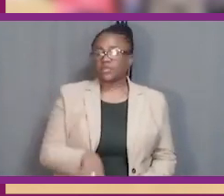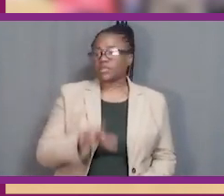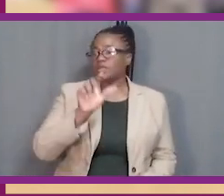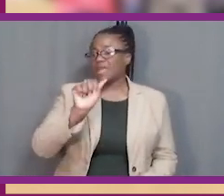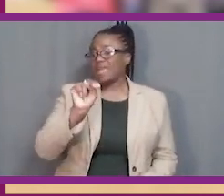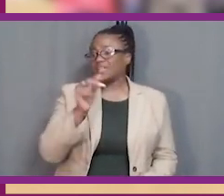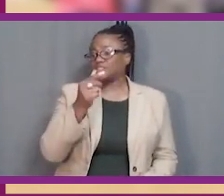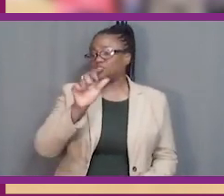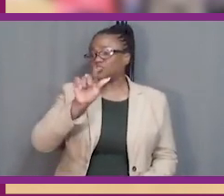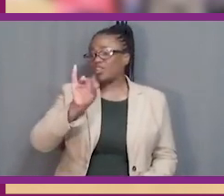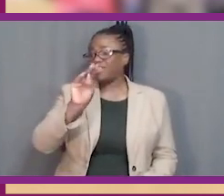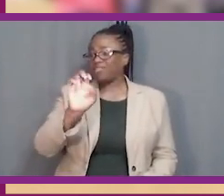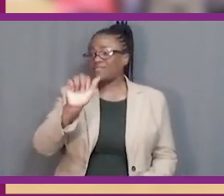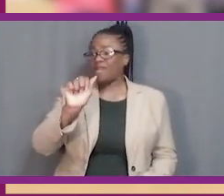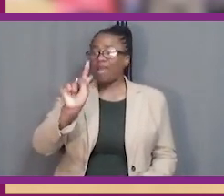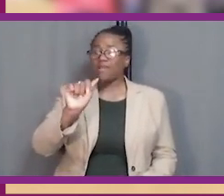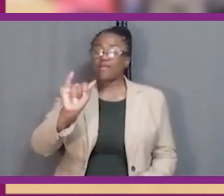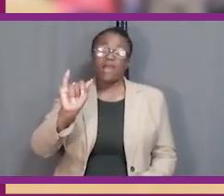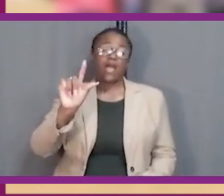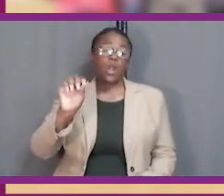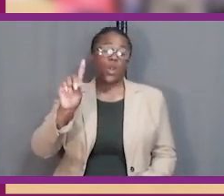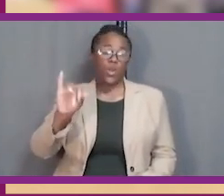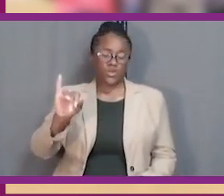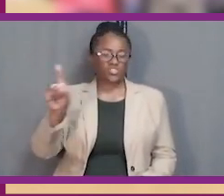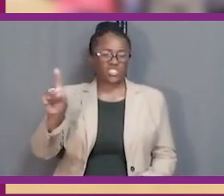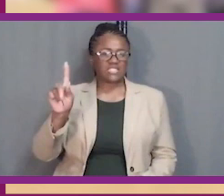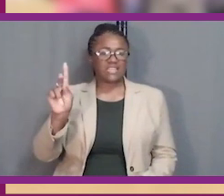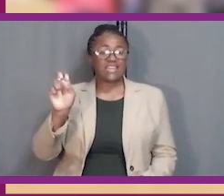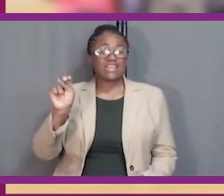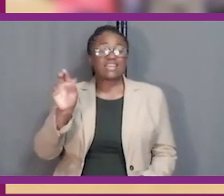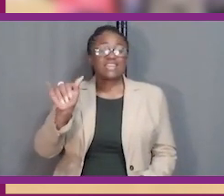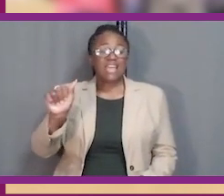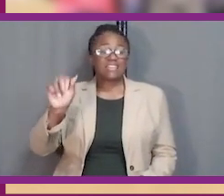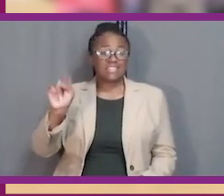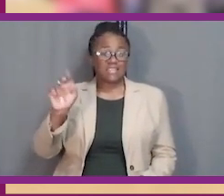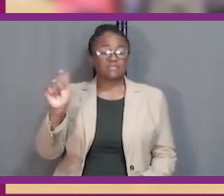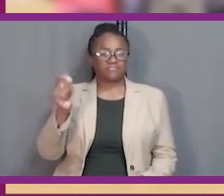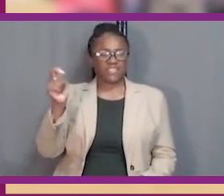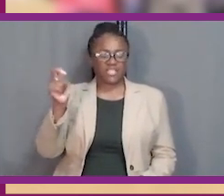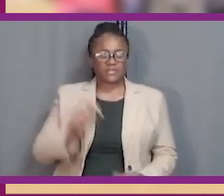Institute on Disability. She is also a chairperson over at the Access Network of the Blind in